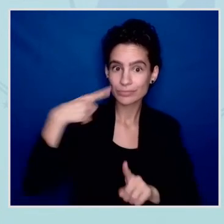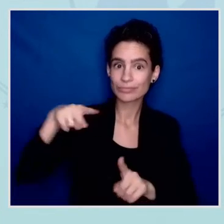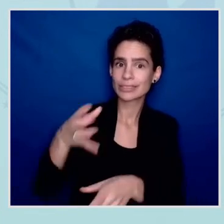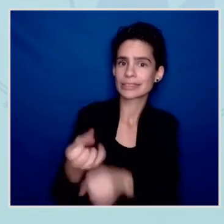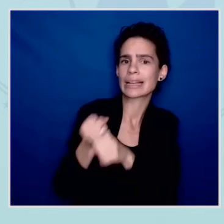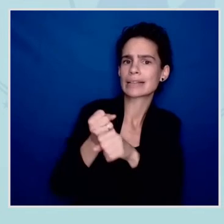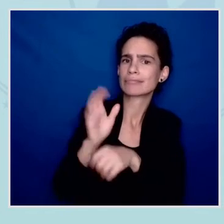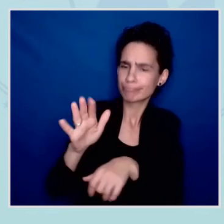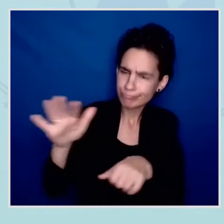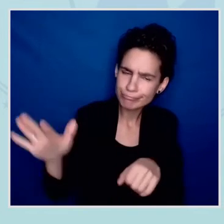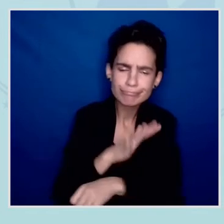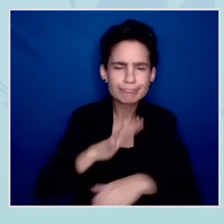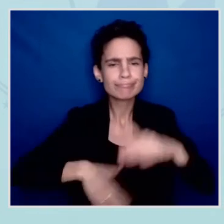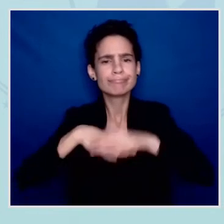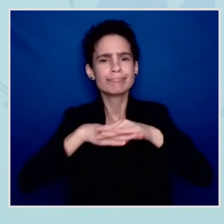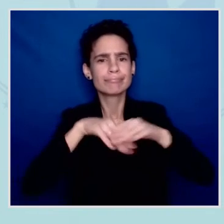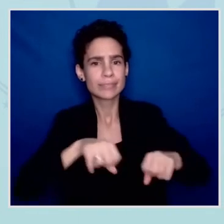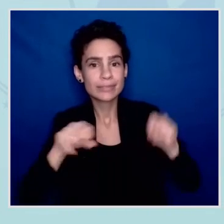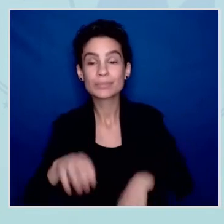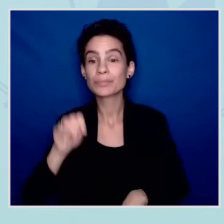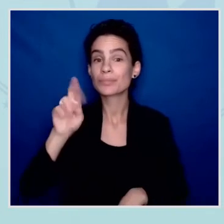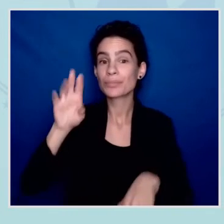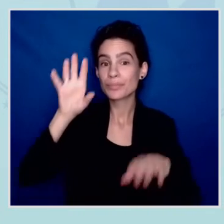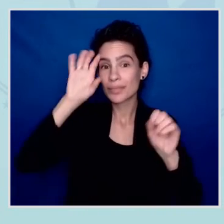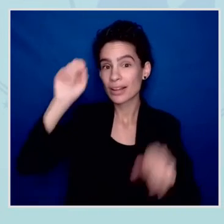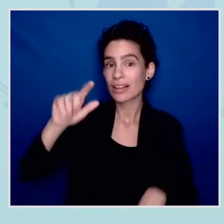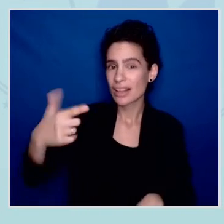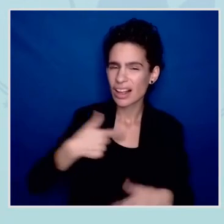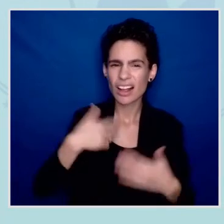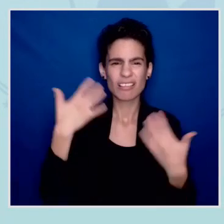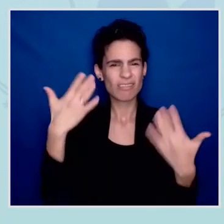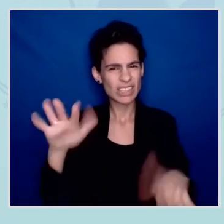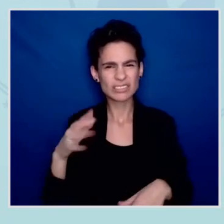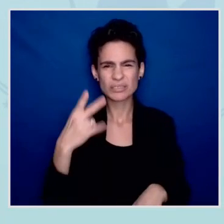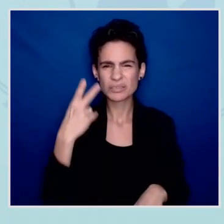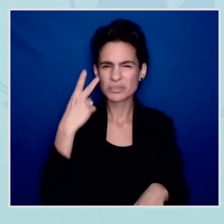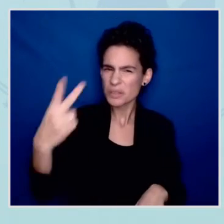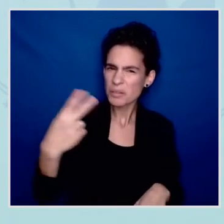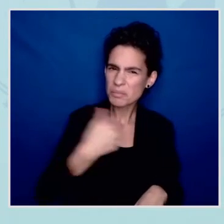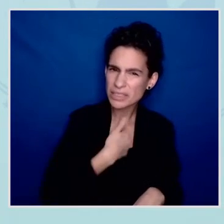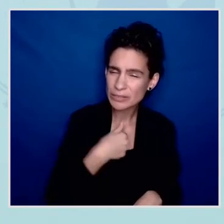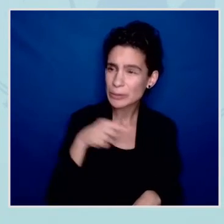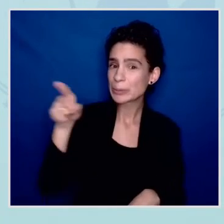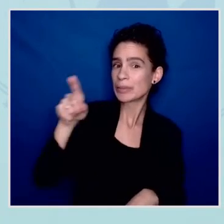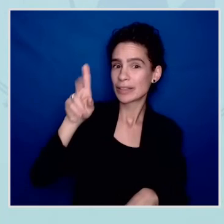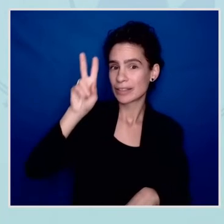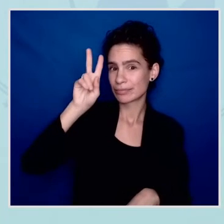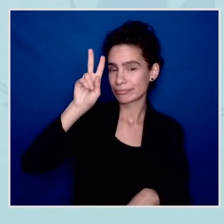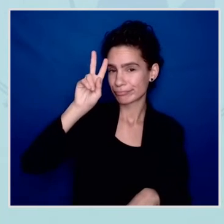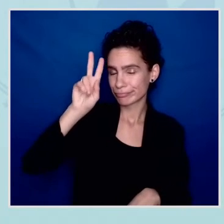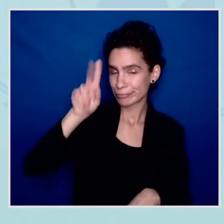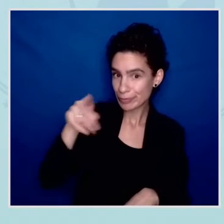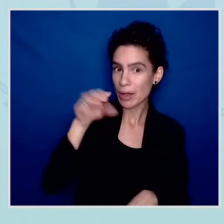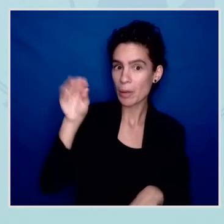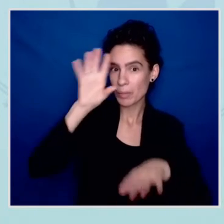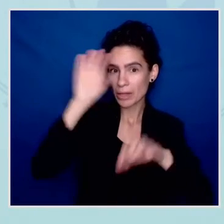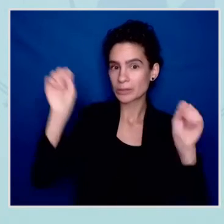CAN HELP POWER COMMUNITIES AND OUR ECONOMY TO REACH THEIR FULL